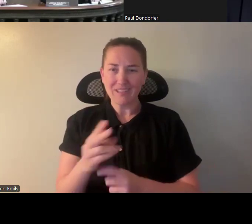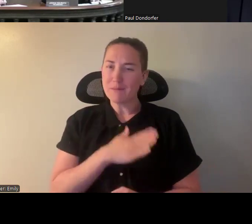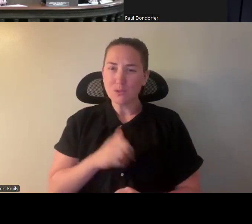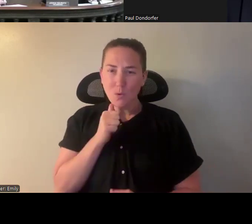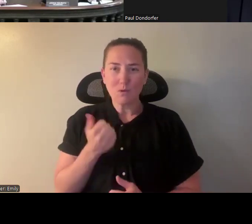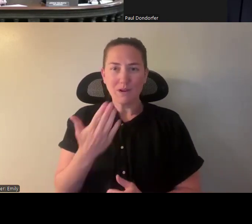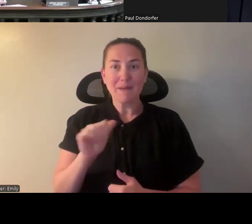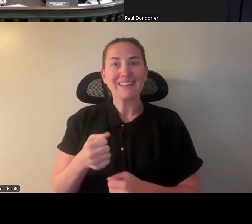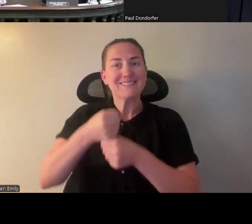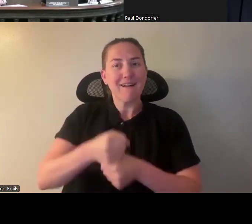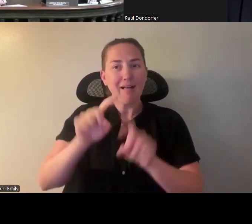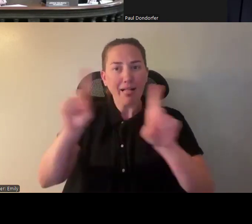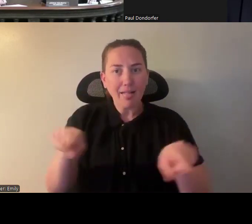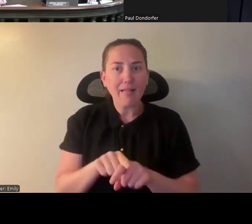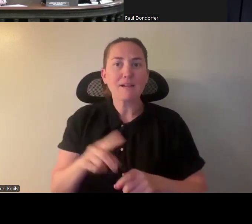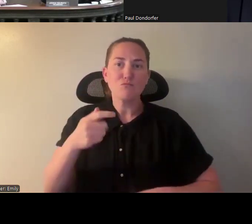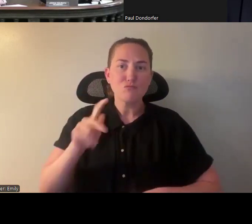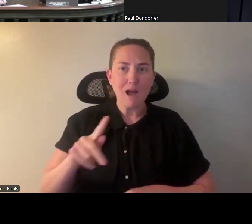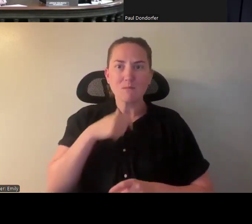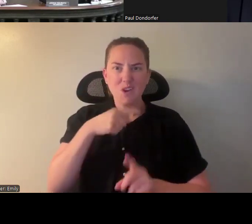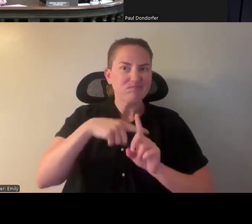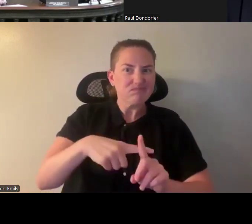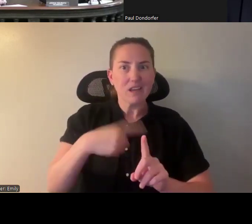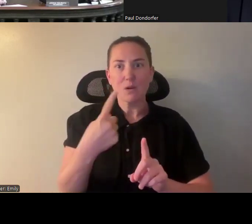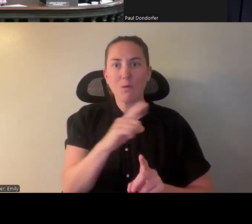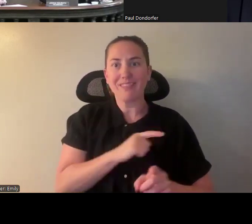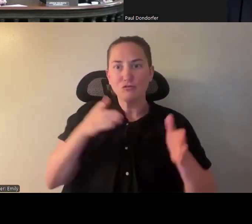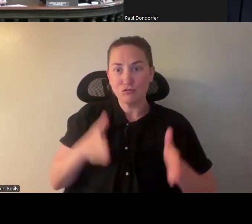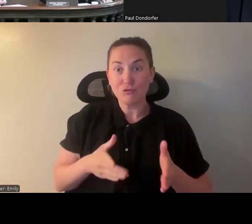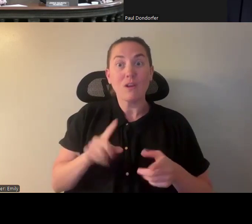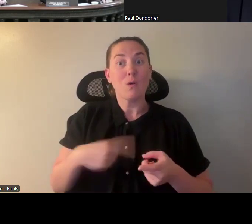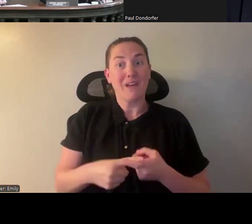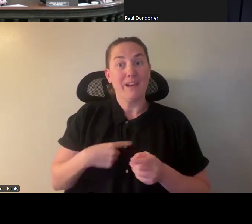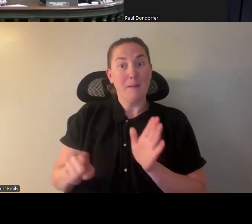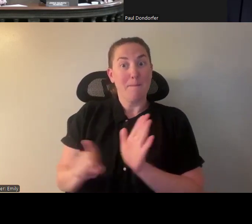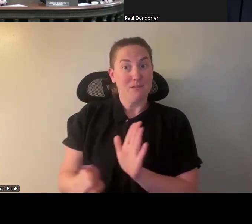or props Do not single out any legislator and please conclude when the buzzer Thank you